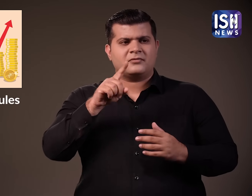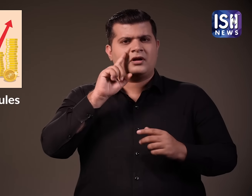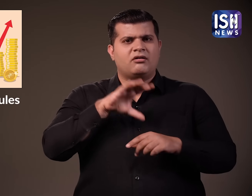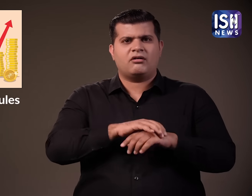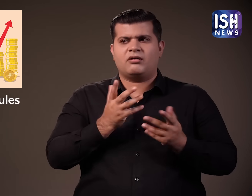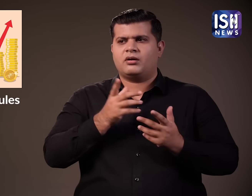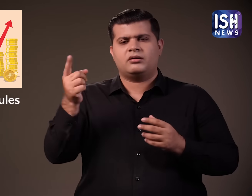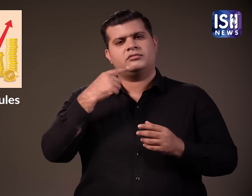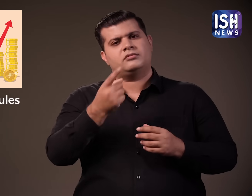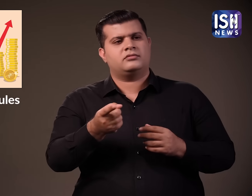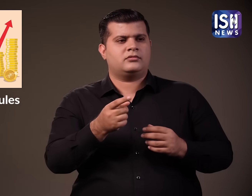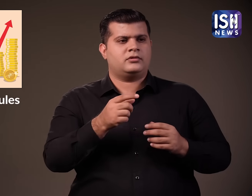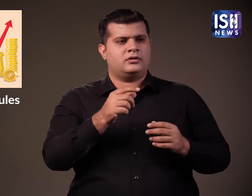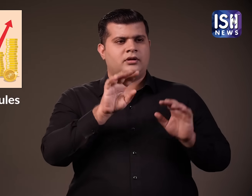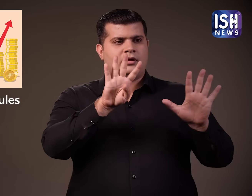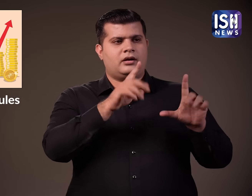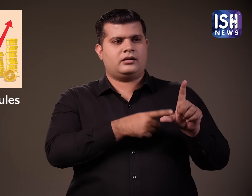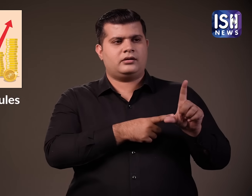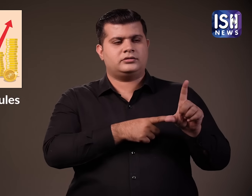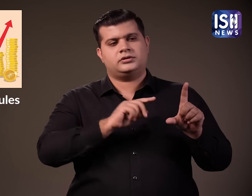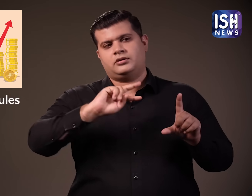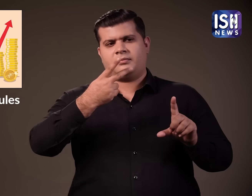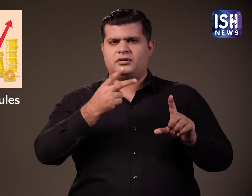Some claim that your investment will double in 9 years.